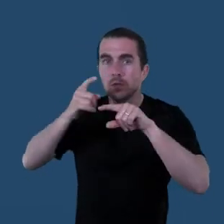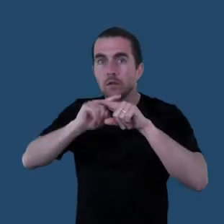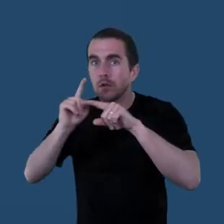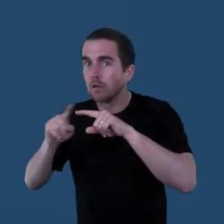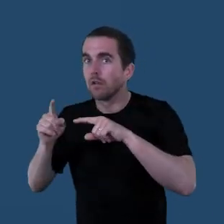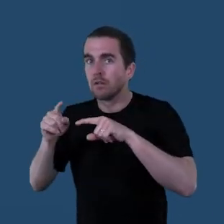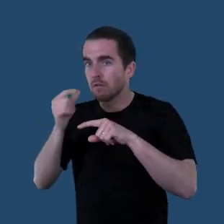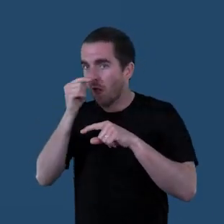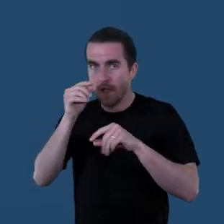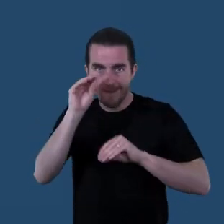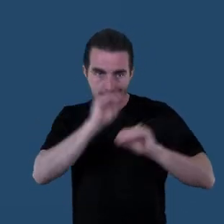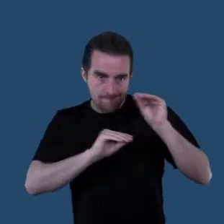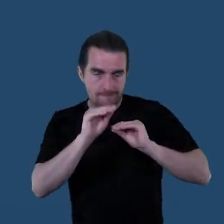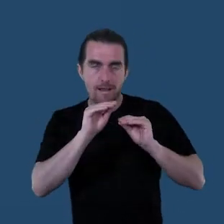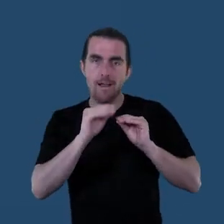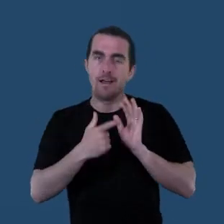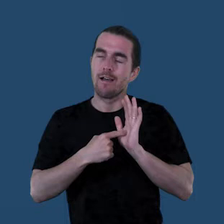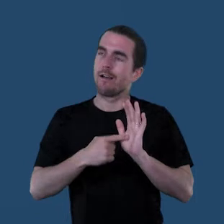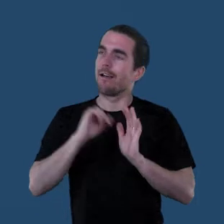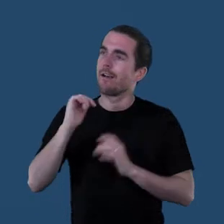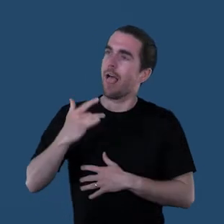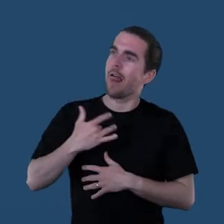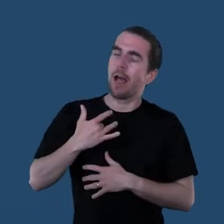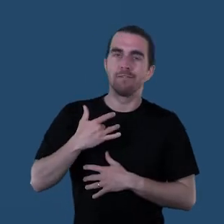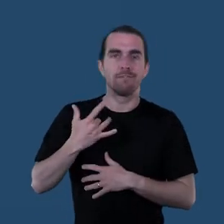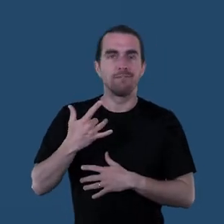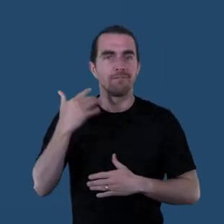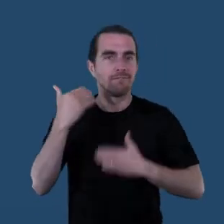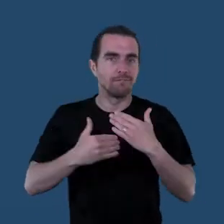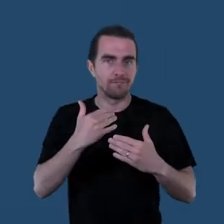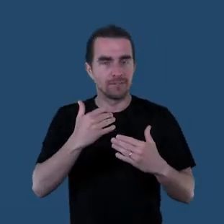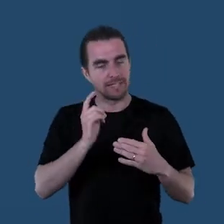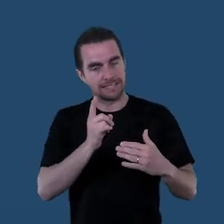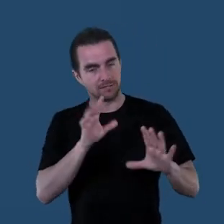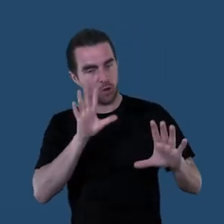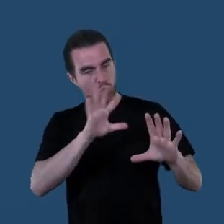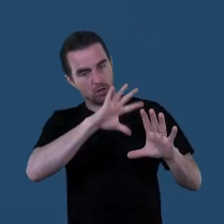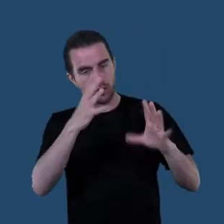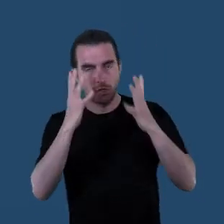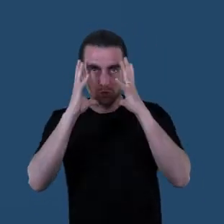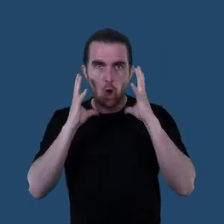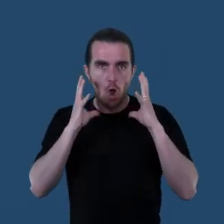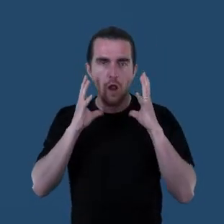to create pictures of his life and his travels on the surface of this skull. It's just remarkable.